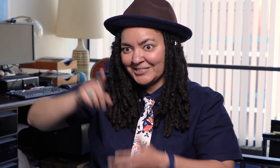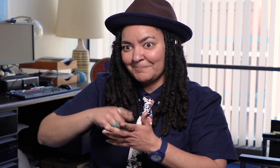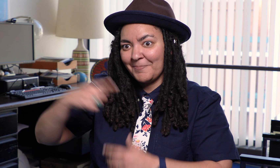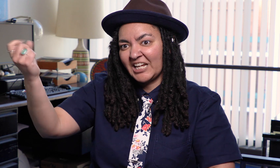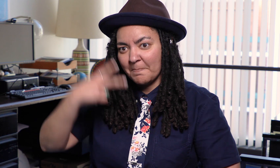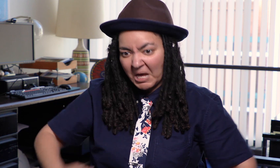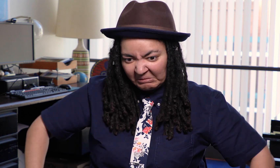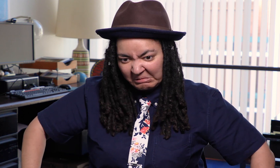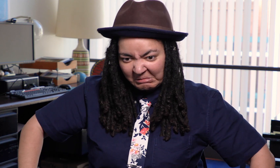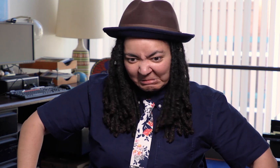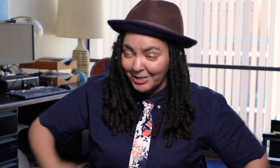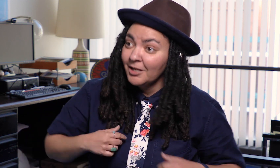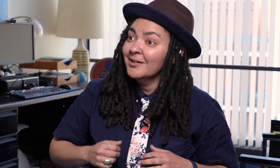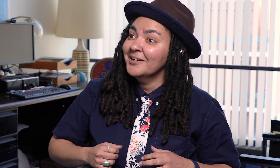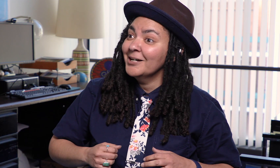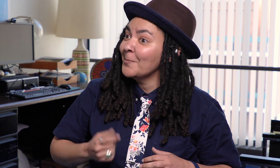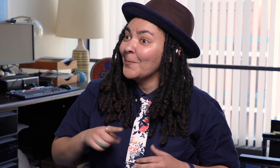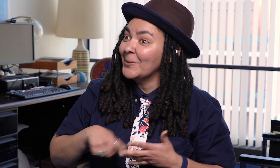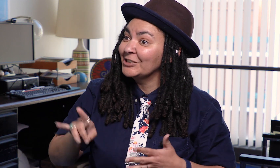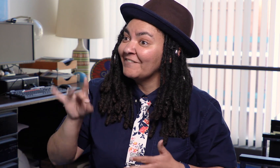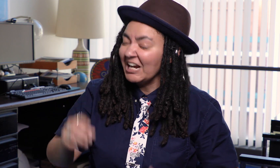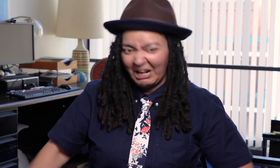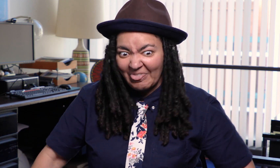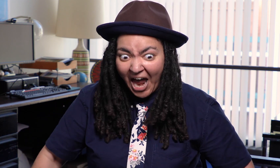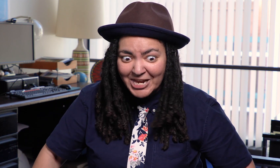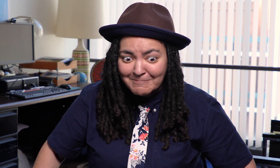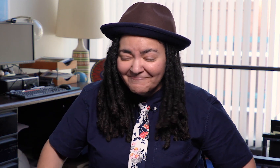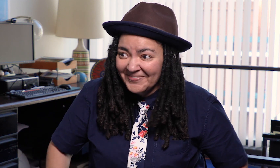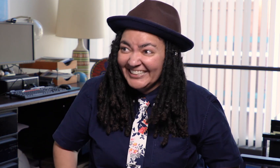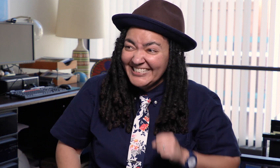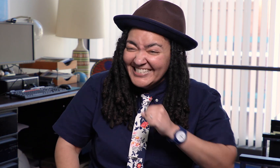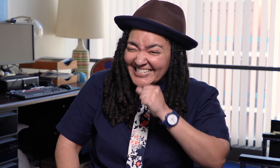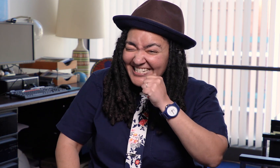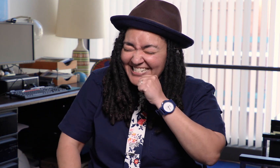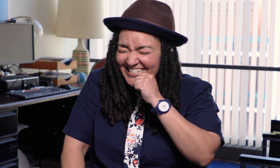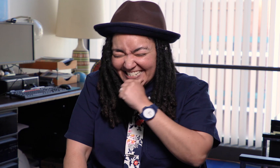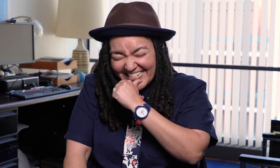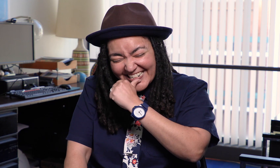Often they would come back from a dig, frustrated because they had found absolutely nothing!